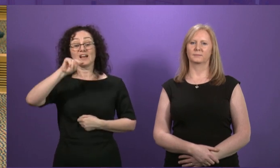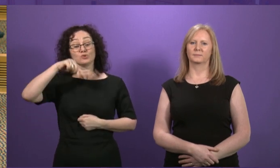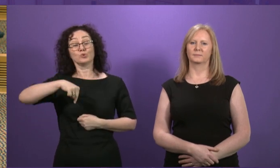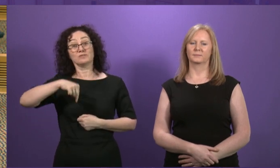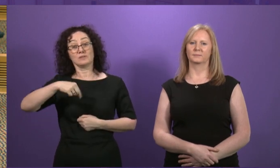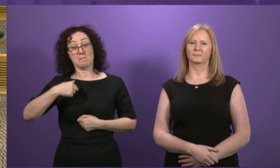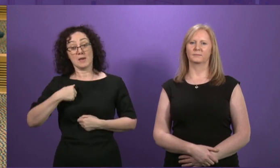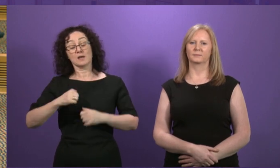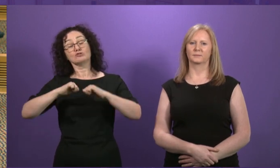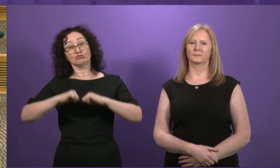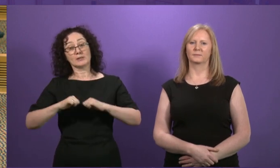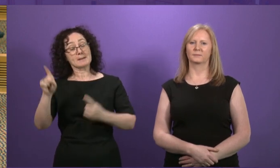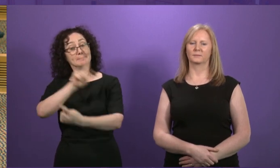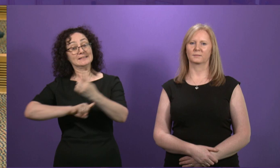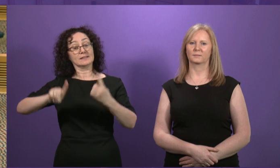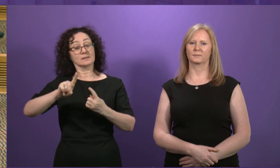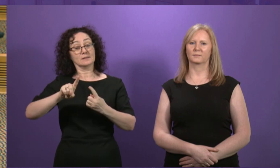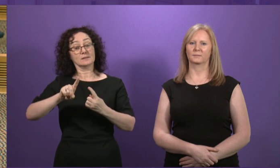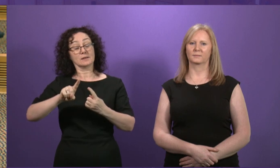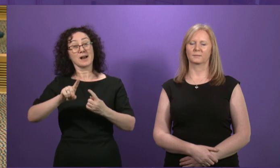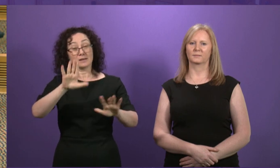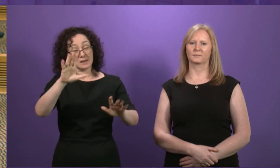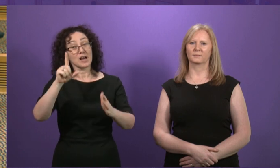The First Minister: Jackson Carlaw might want to listen to this.